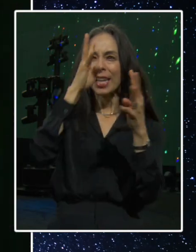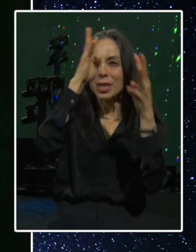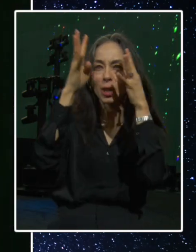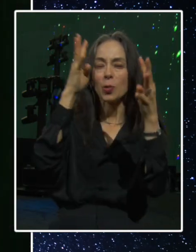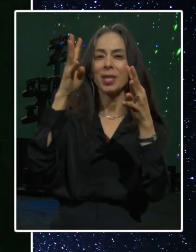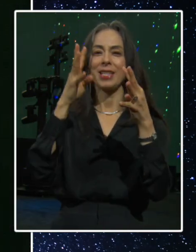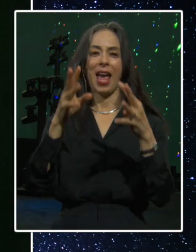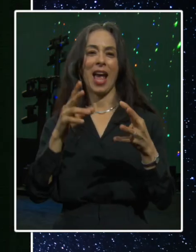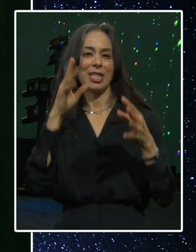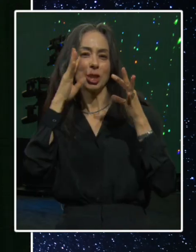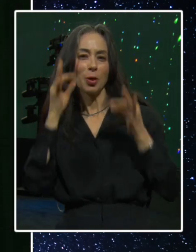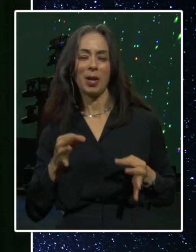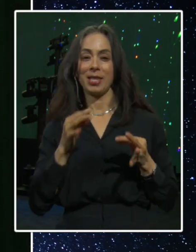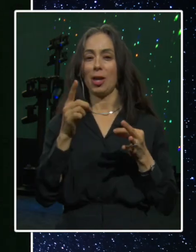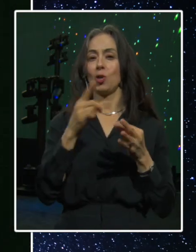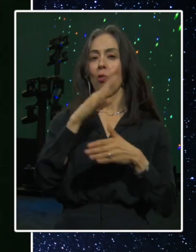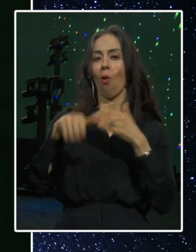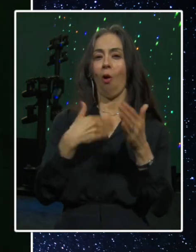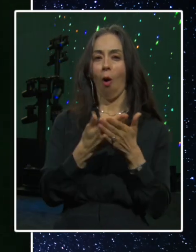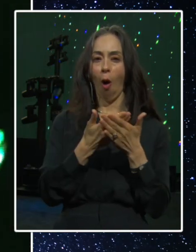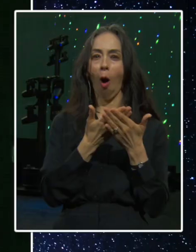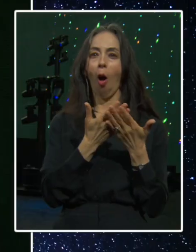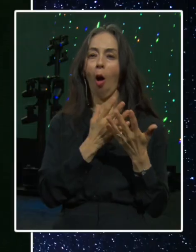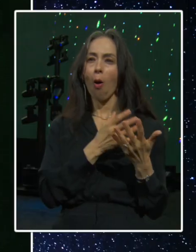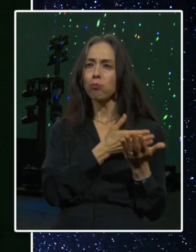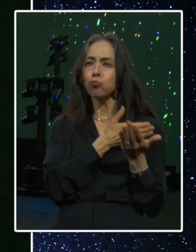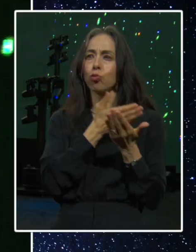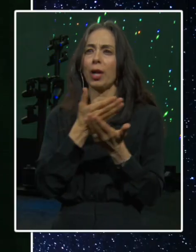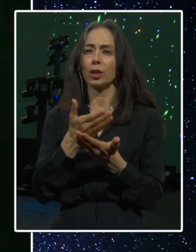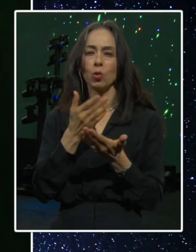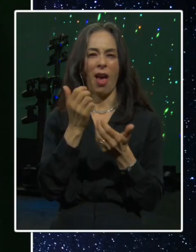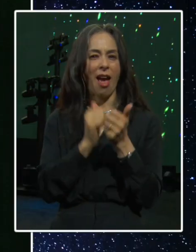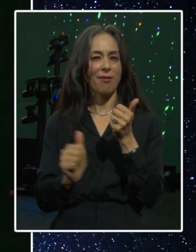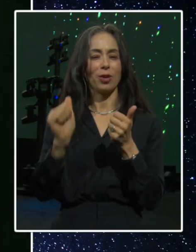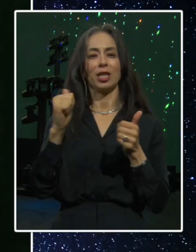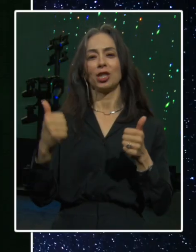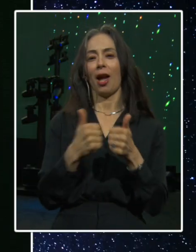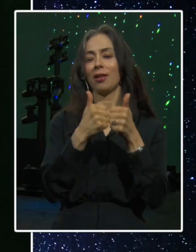that you all bring to every challenge and every opportunity.